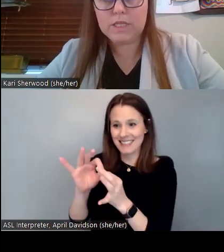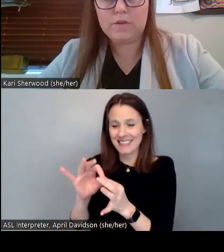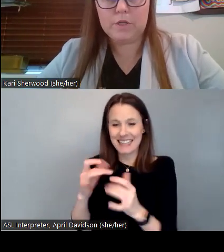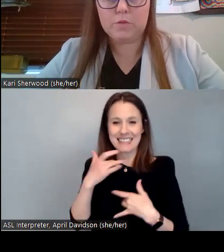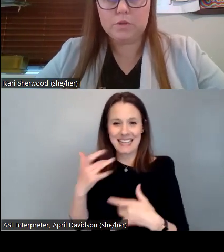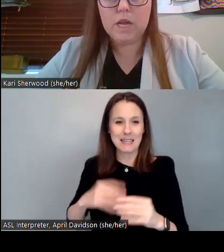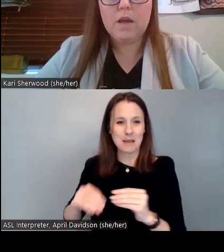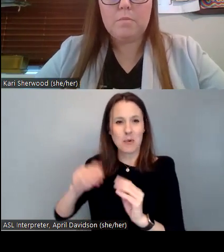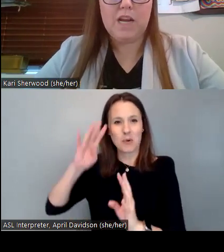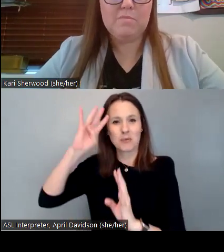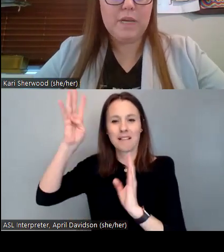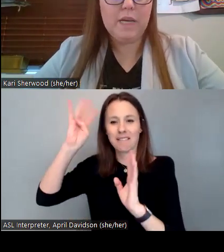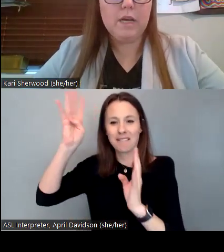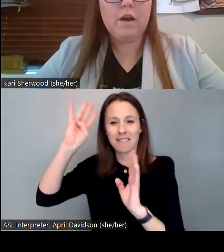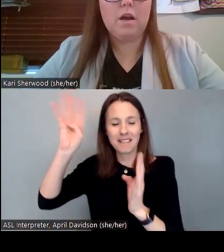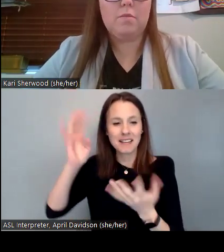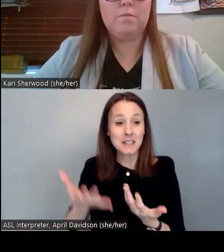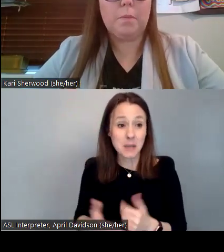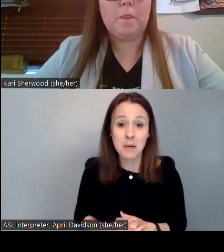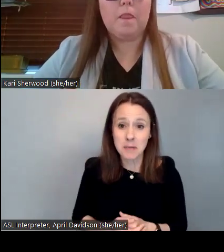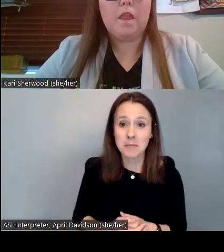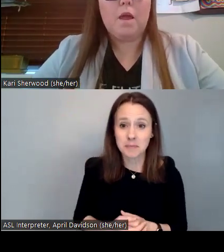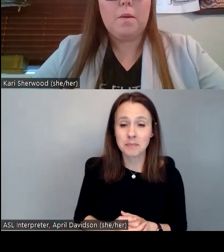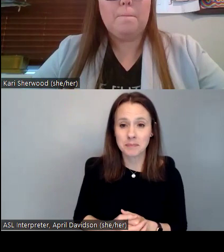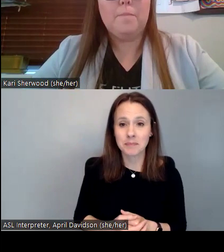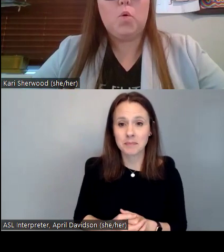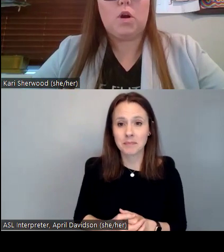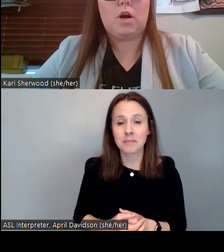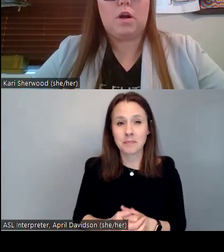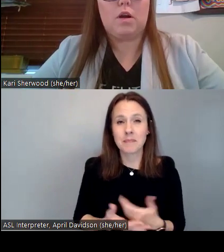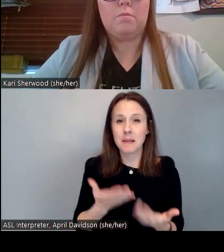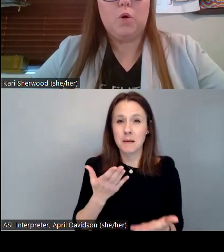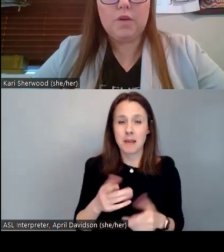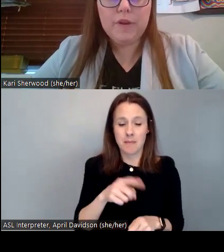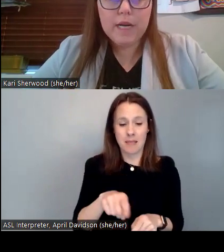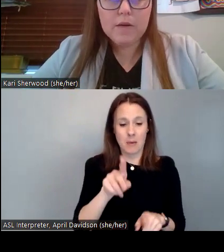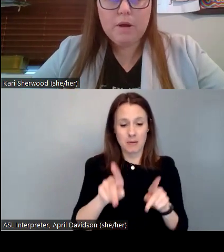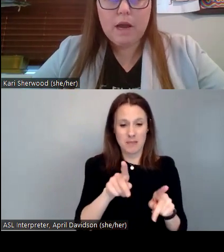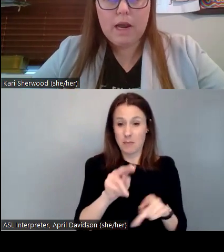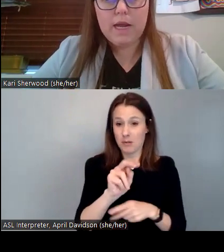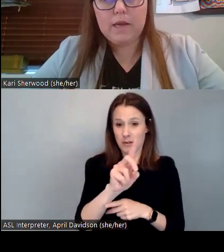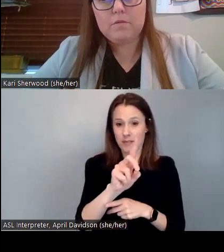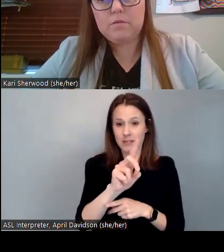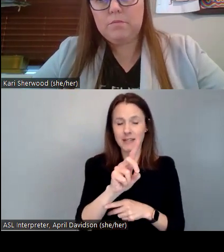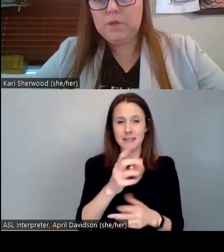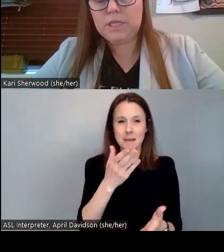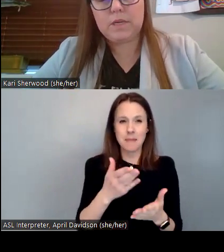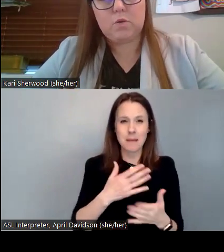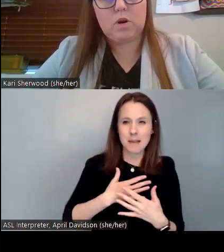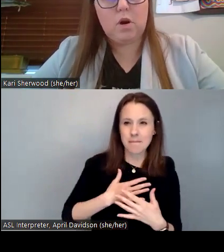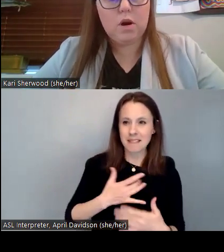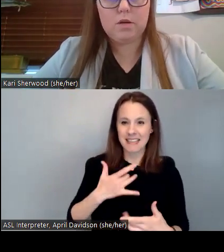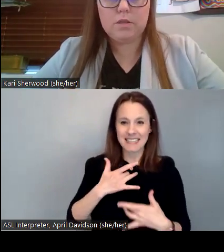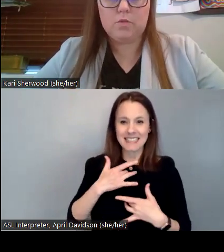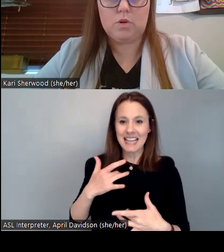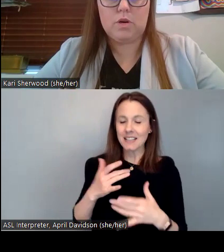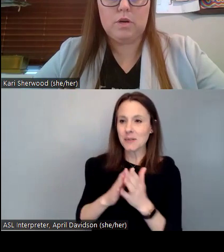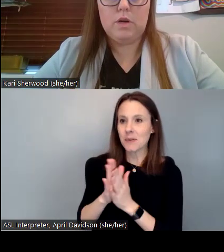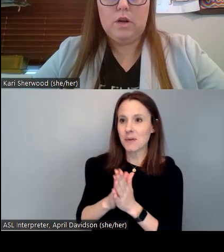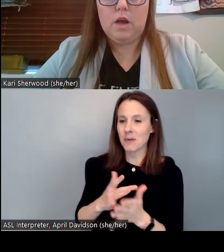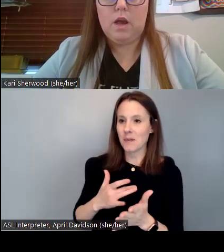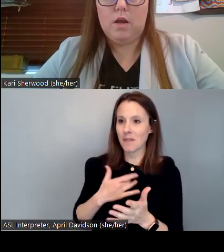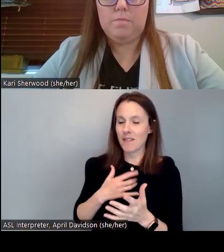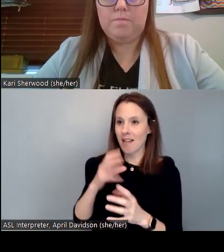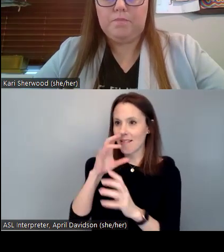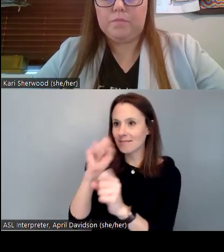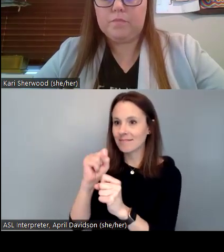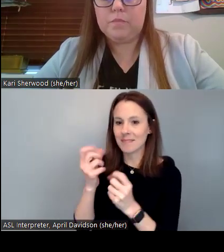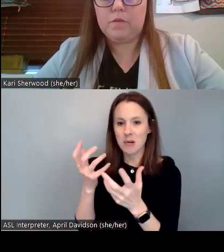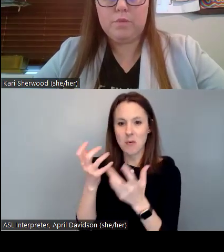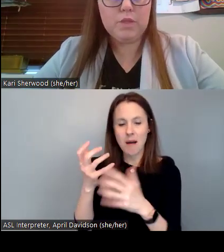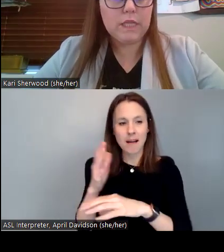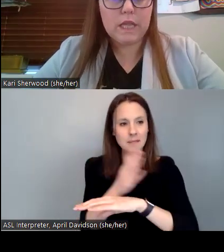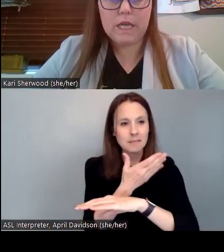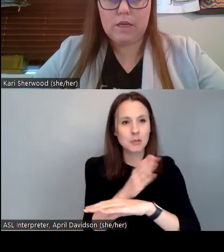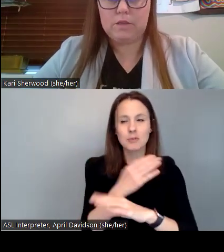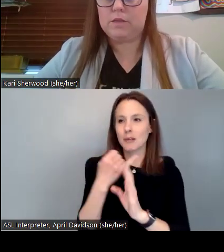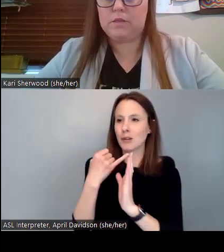these individuals might be more motivated by music or art or building things